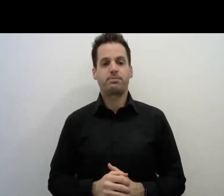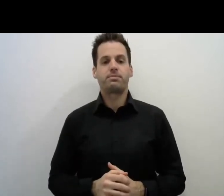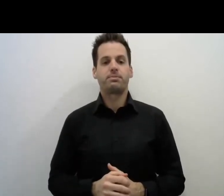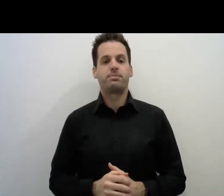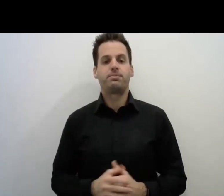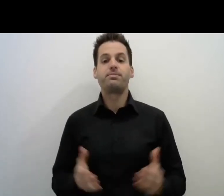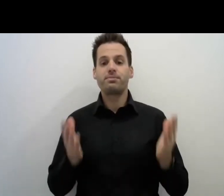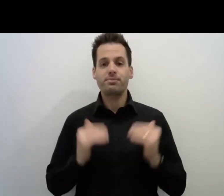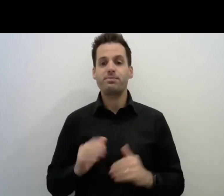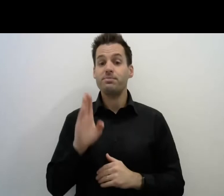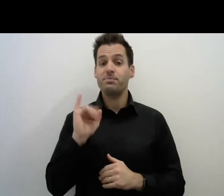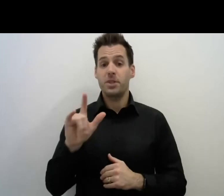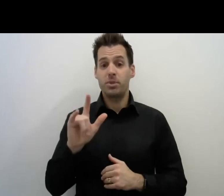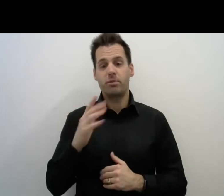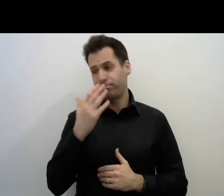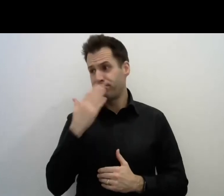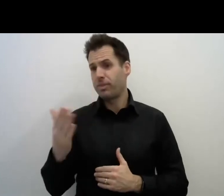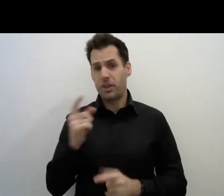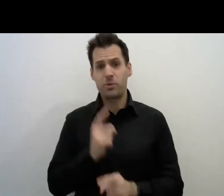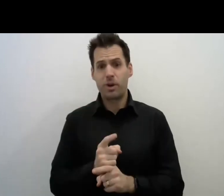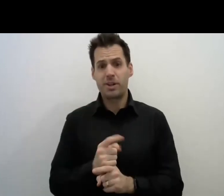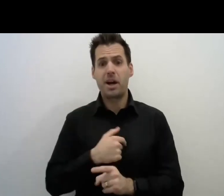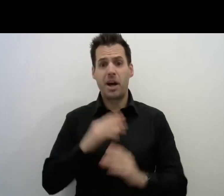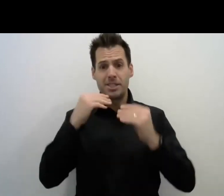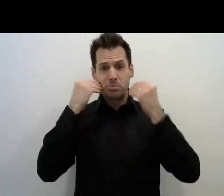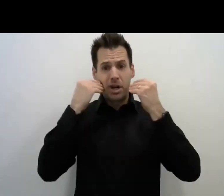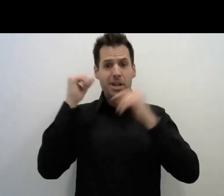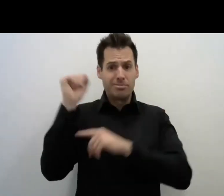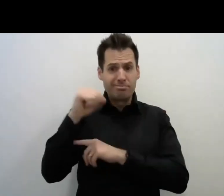yeah thank you for that yvonne i've been smiling and nodding the whole time you were asking the